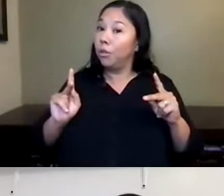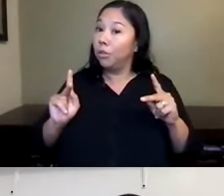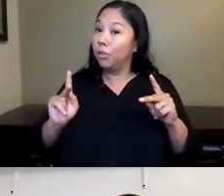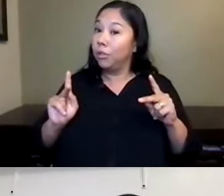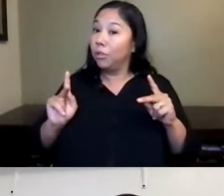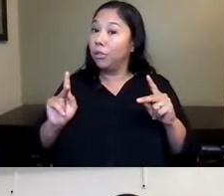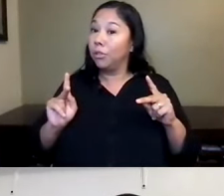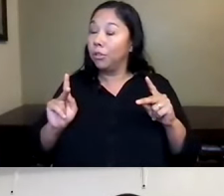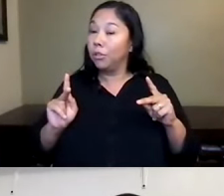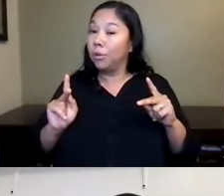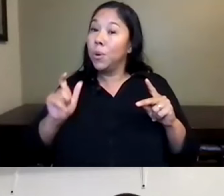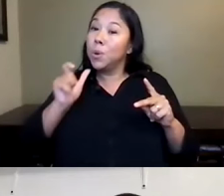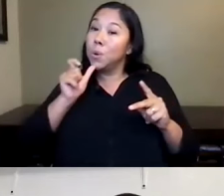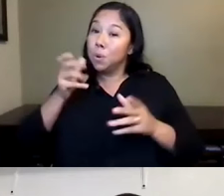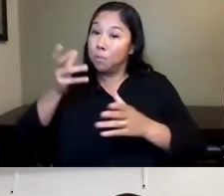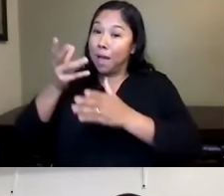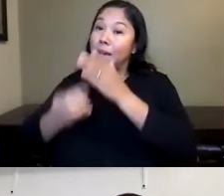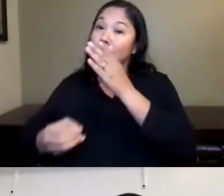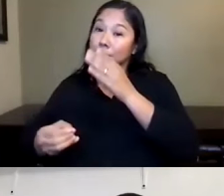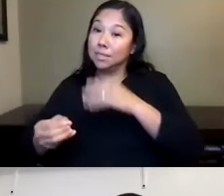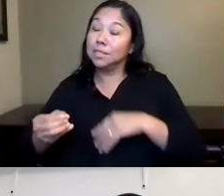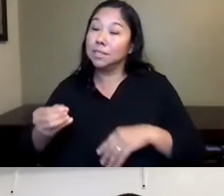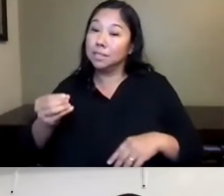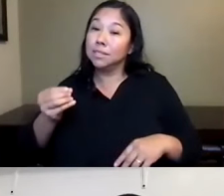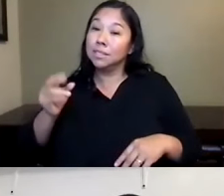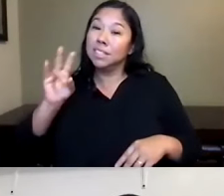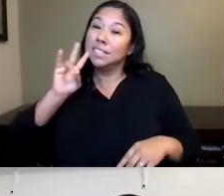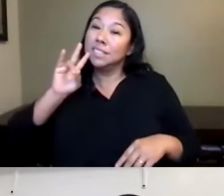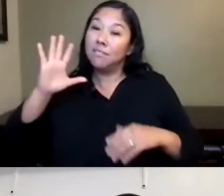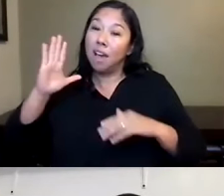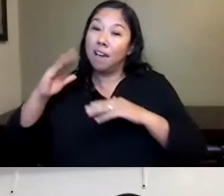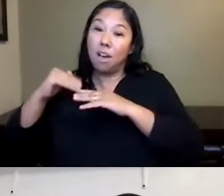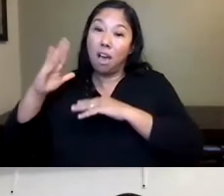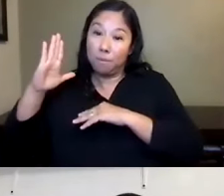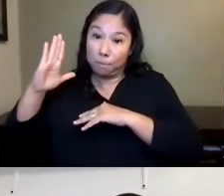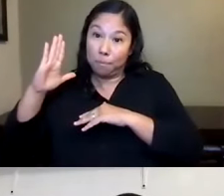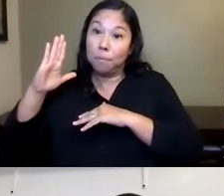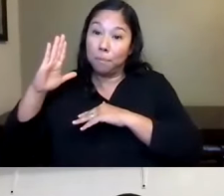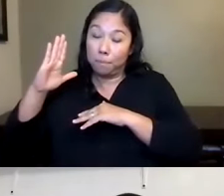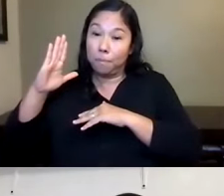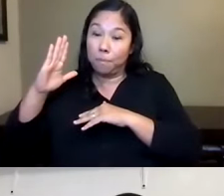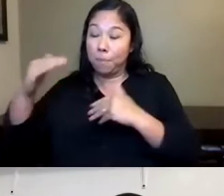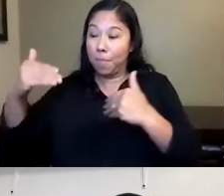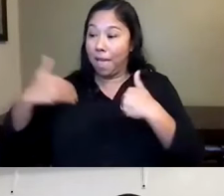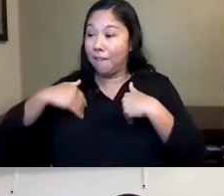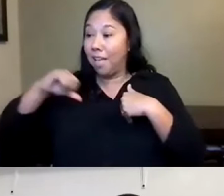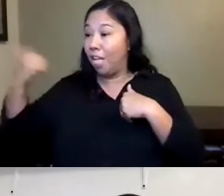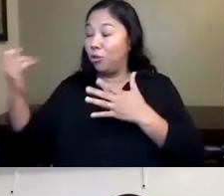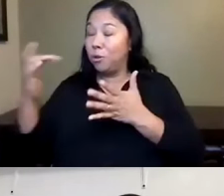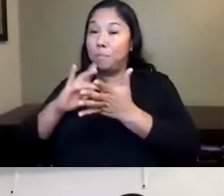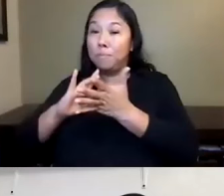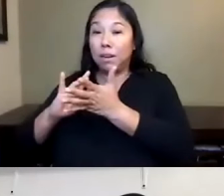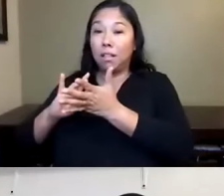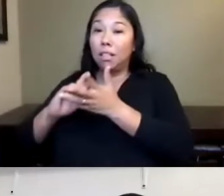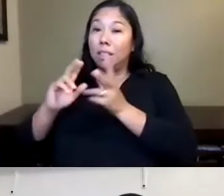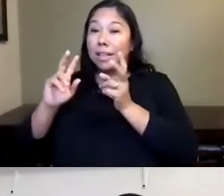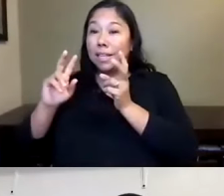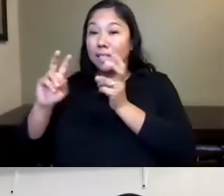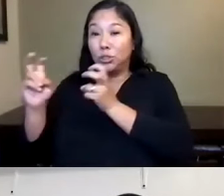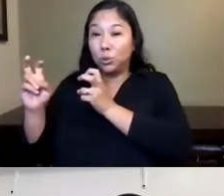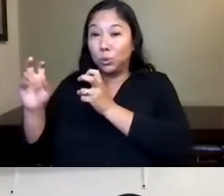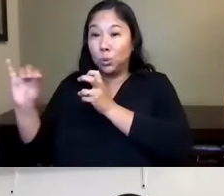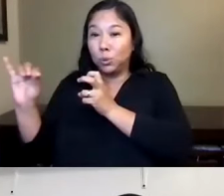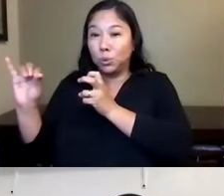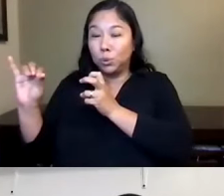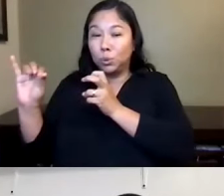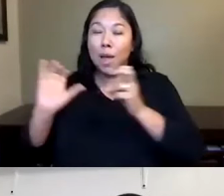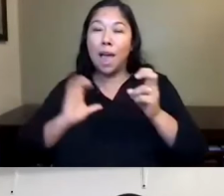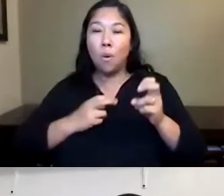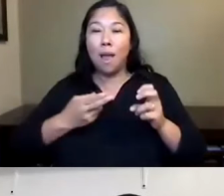over 75, or have other medical complications (as listed in the high-risk category earlier).